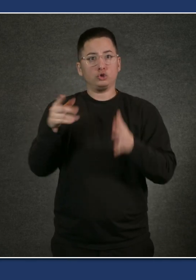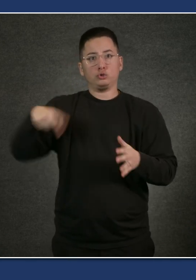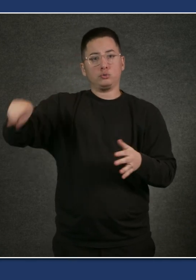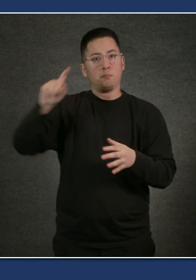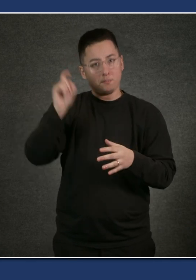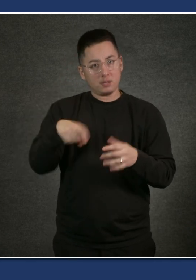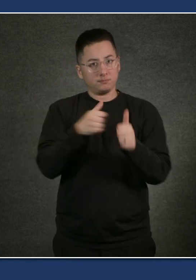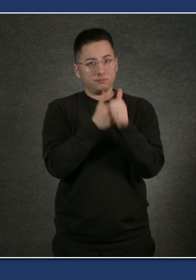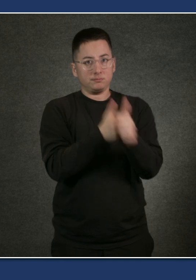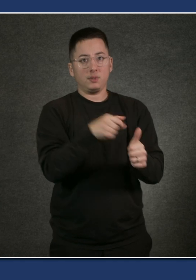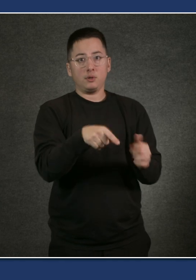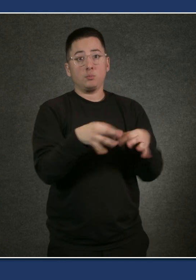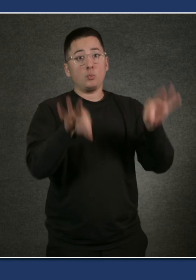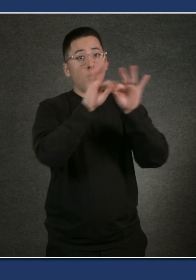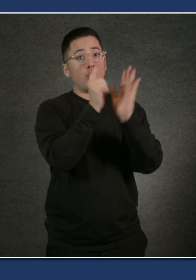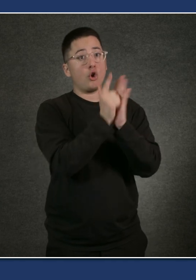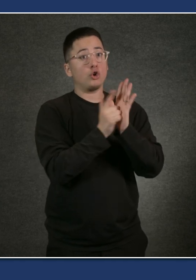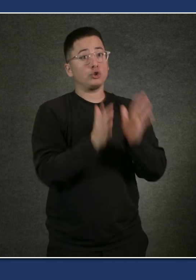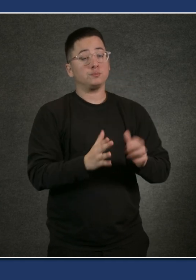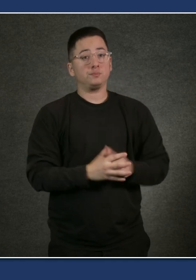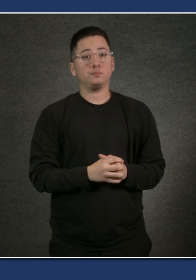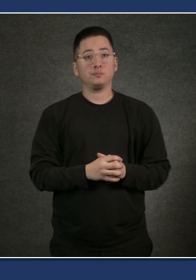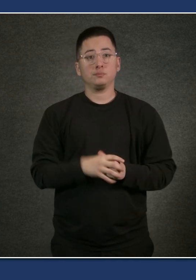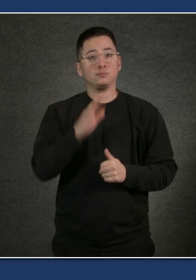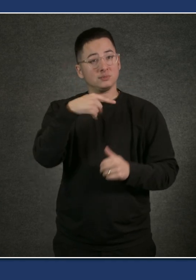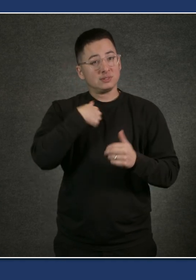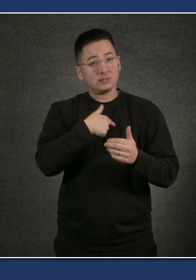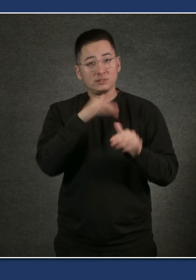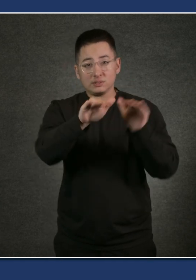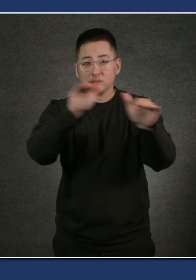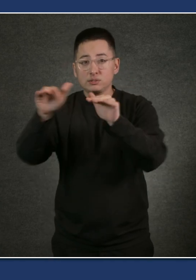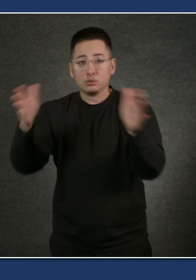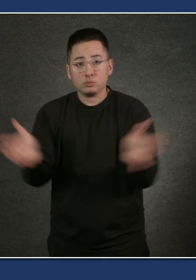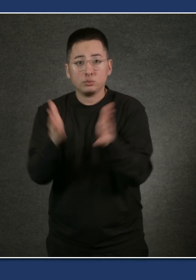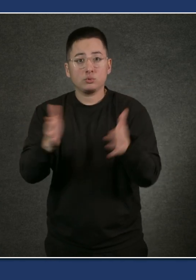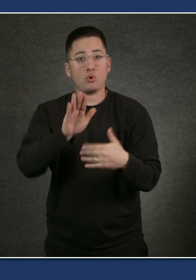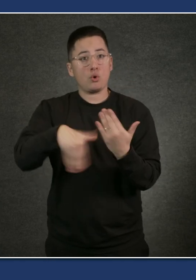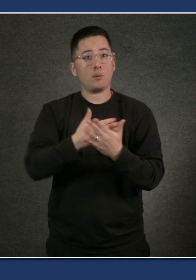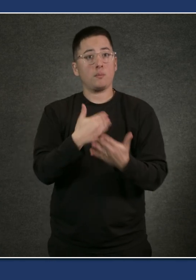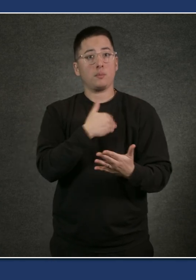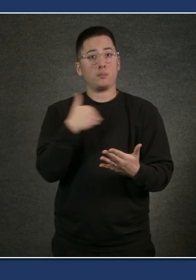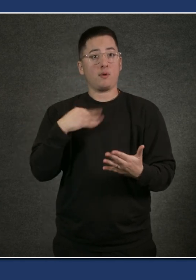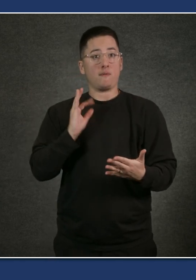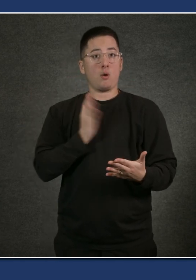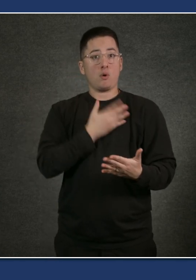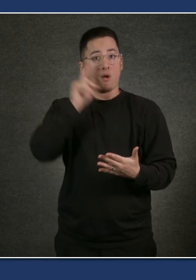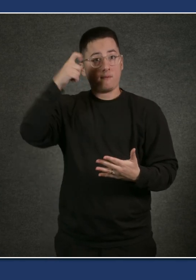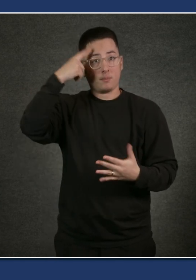I urge all members of our government, including our governor, to continue their steadfast support